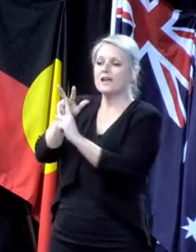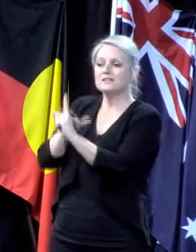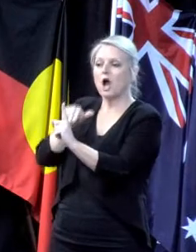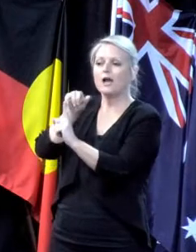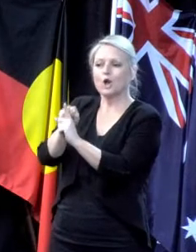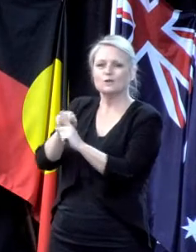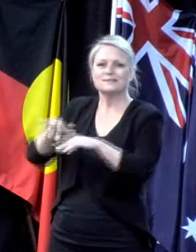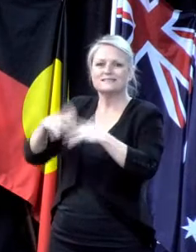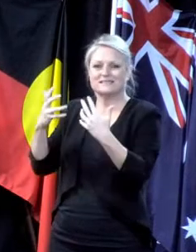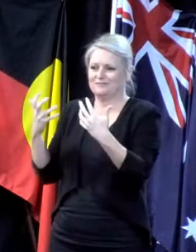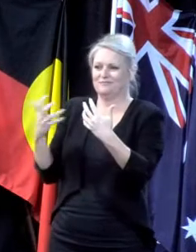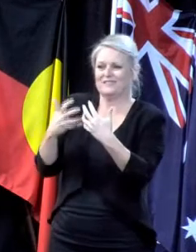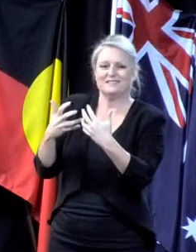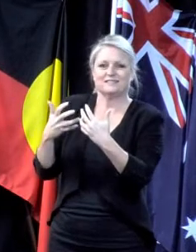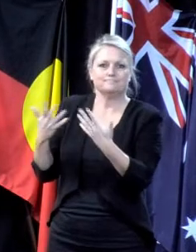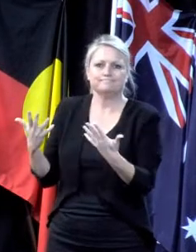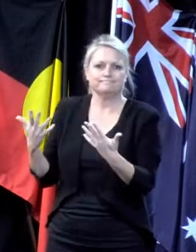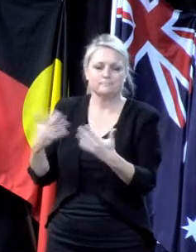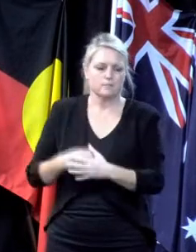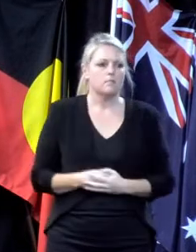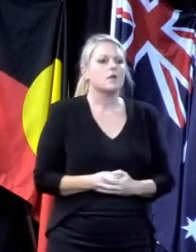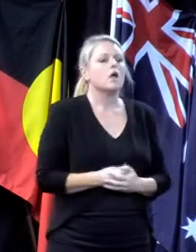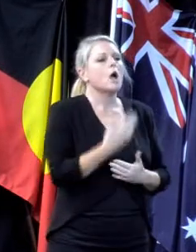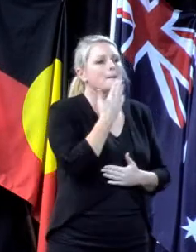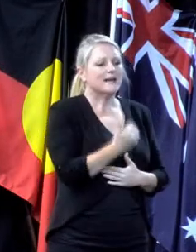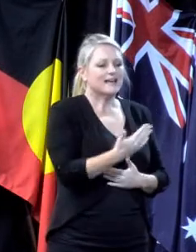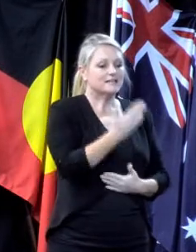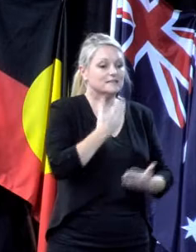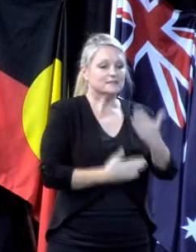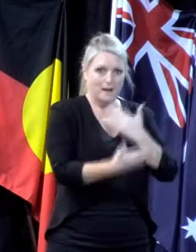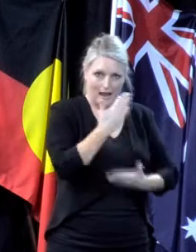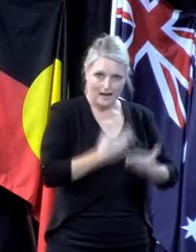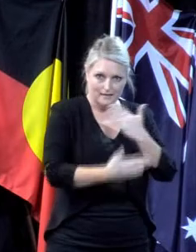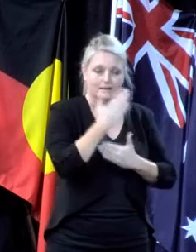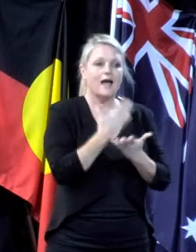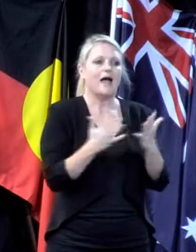Can you explain... just expand upon how this is a particular challenge,